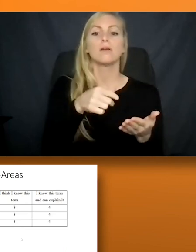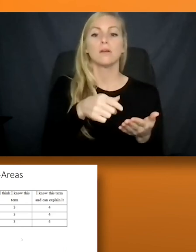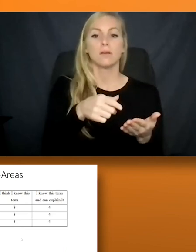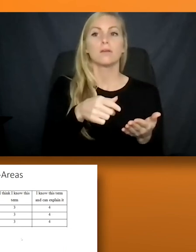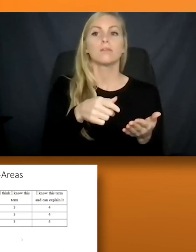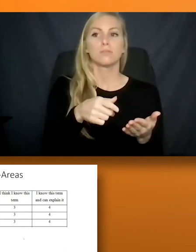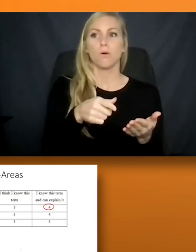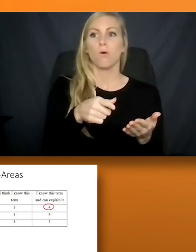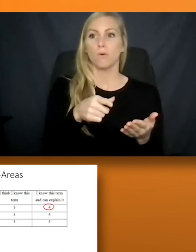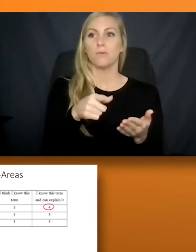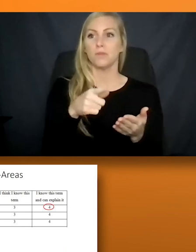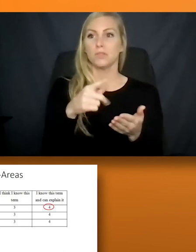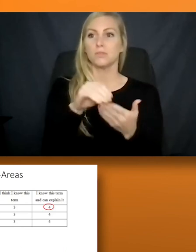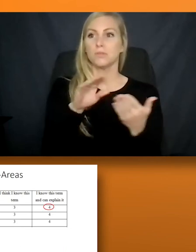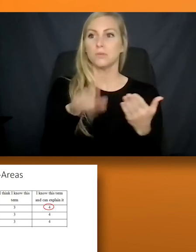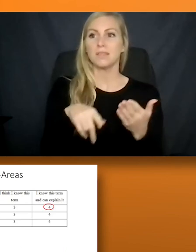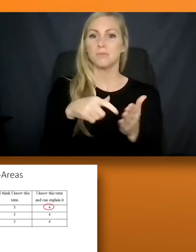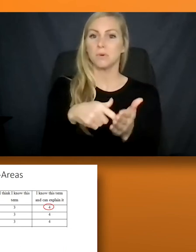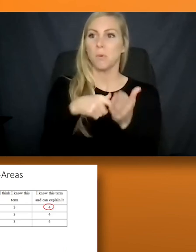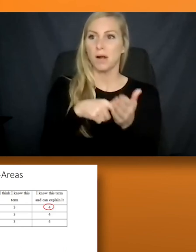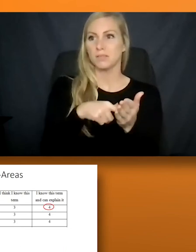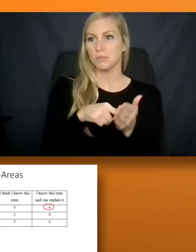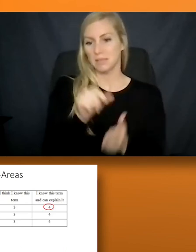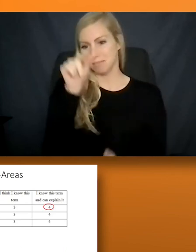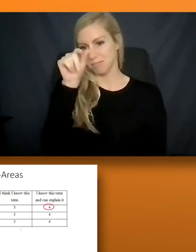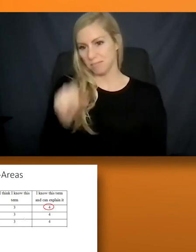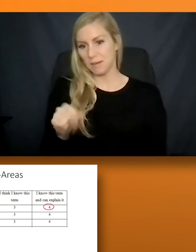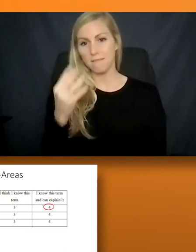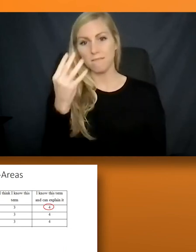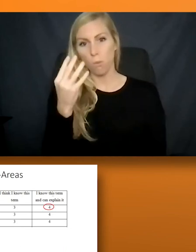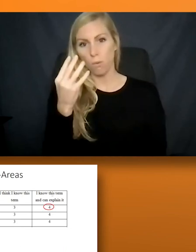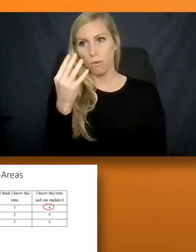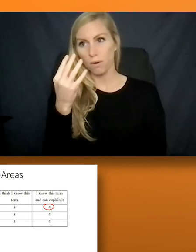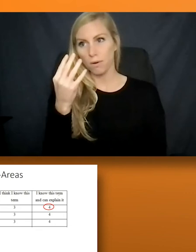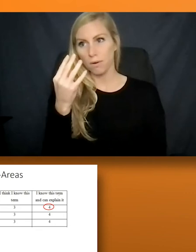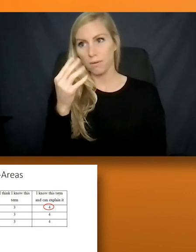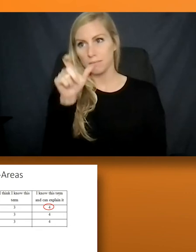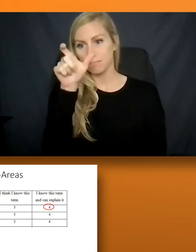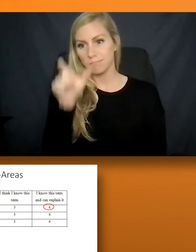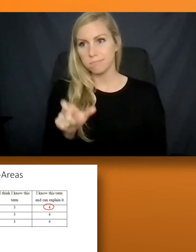they're going to have to be all the way over this level. If I can make it go.